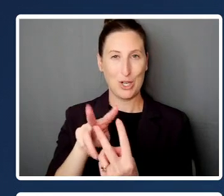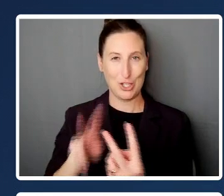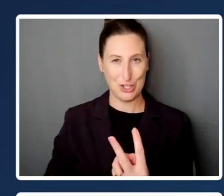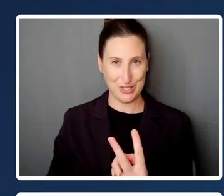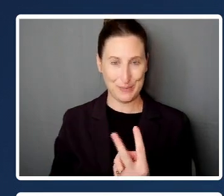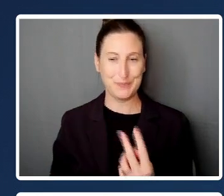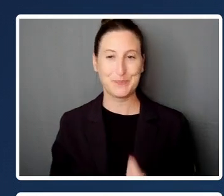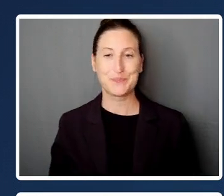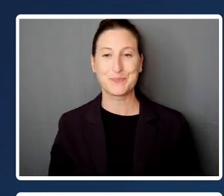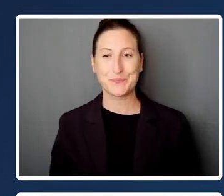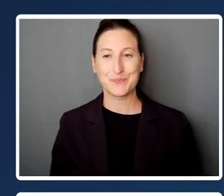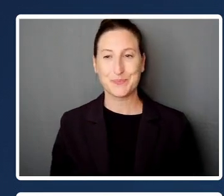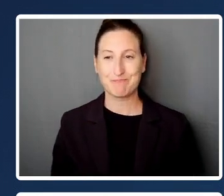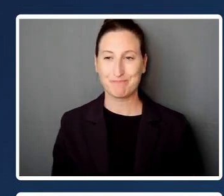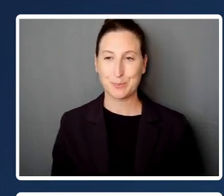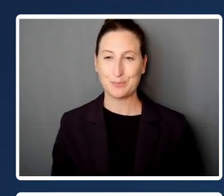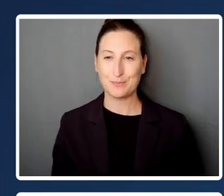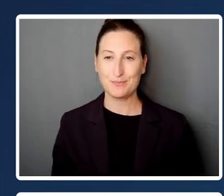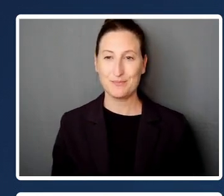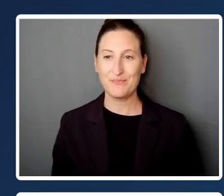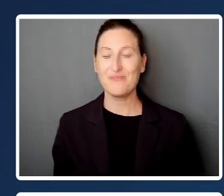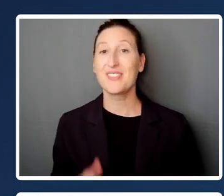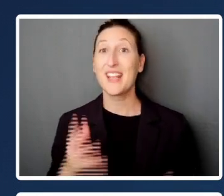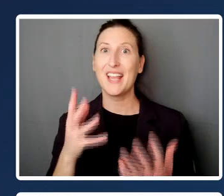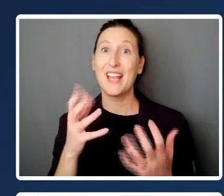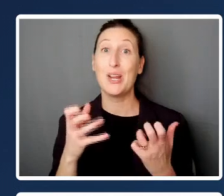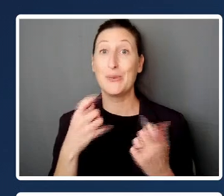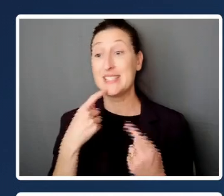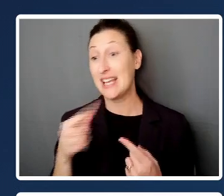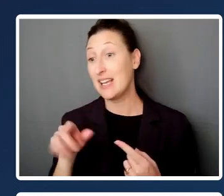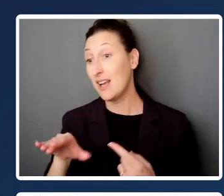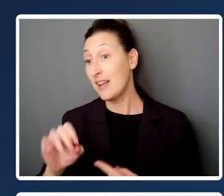I do, again, just want to shout out the chat. We have some great ideas coming in from our audience